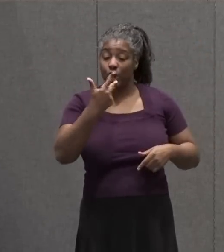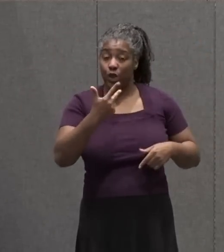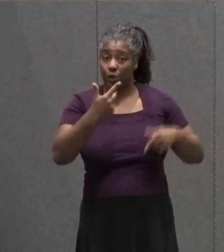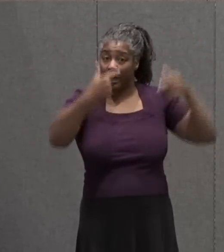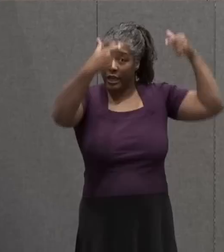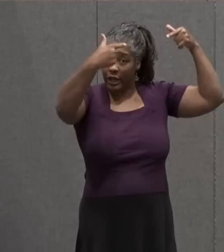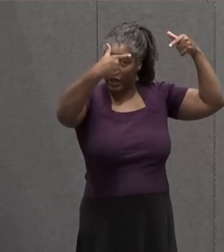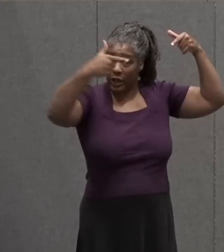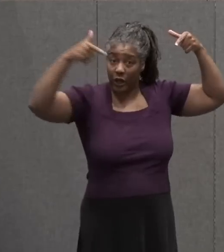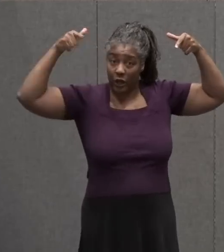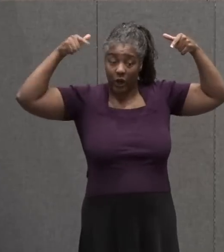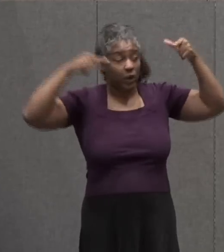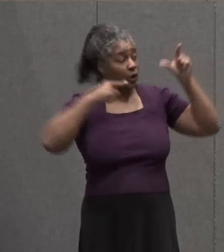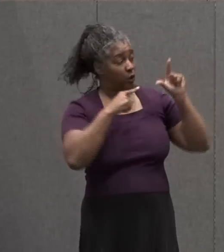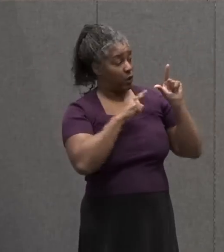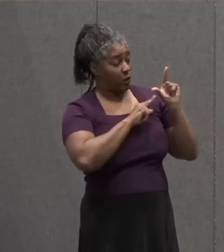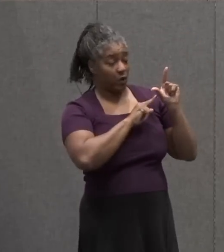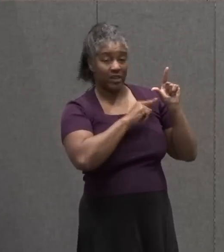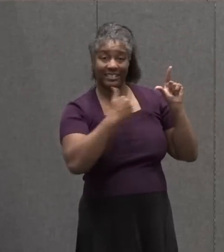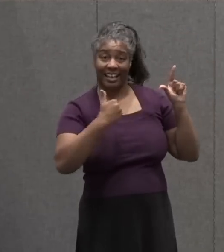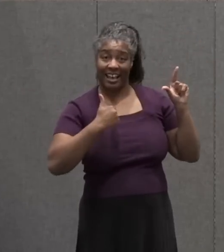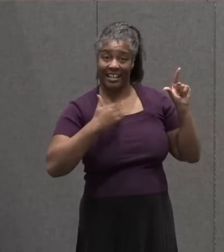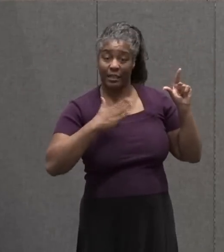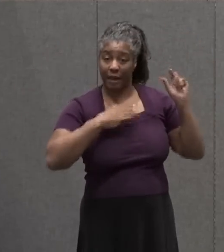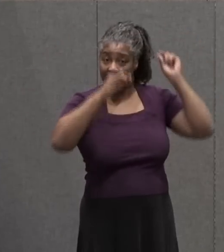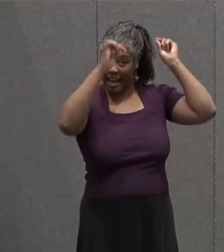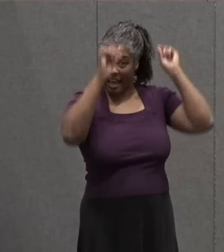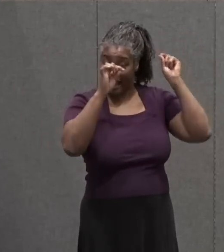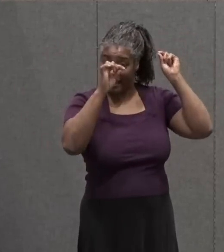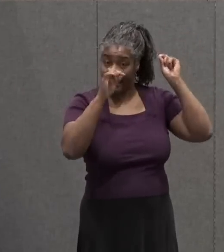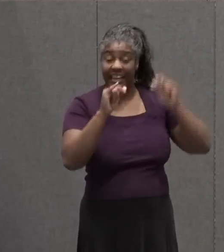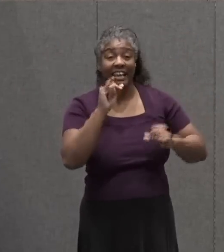if it didn't have three corners,